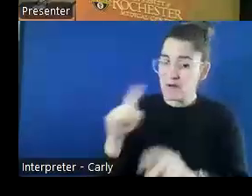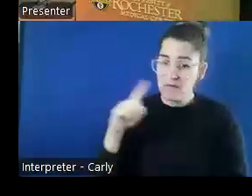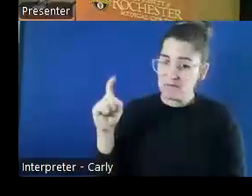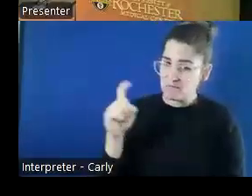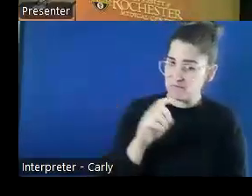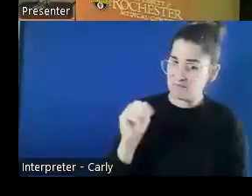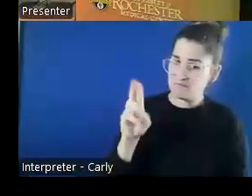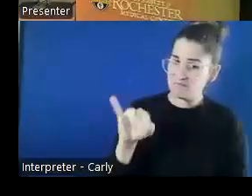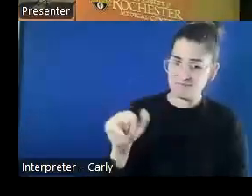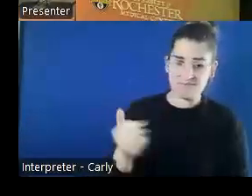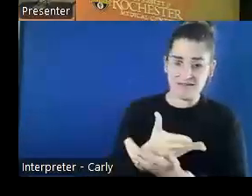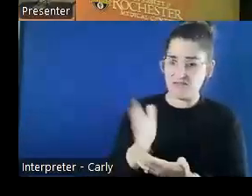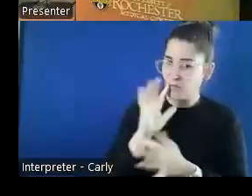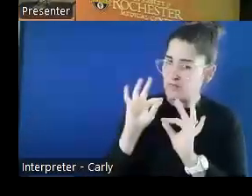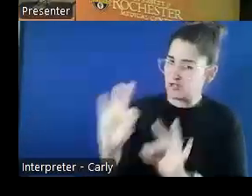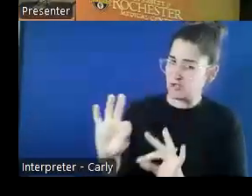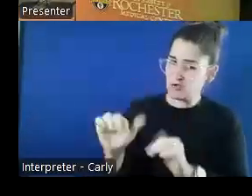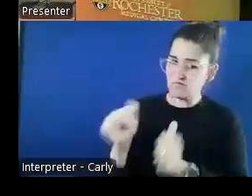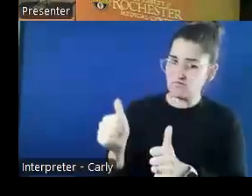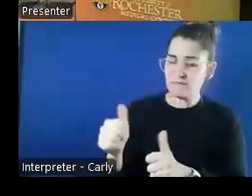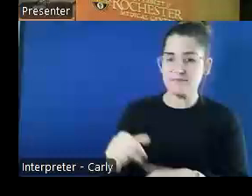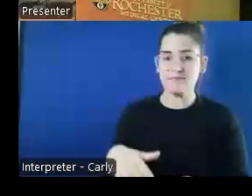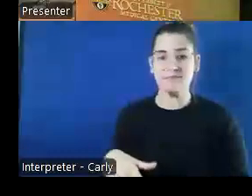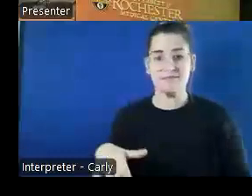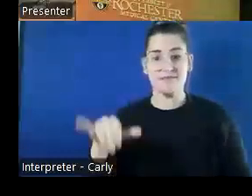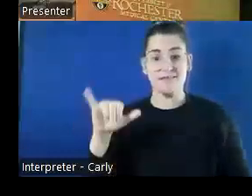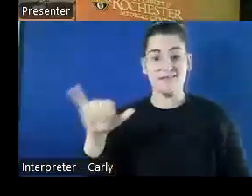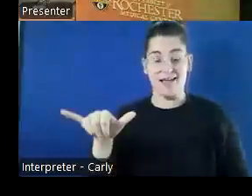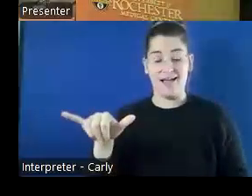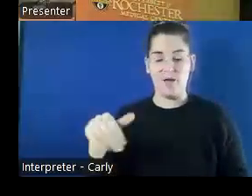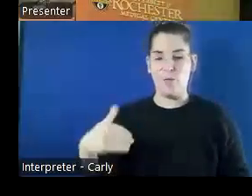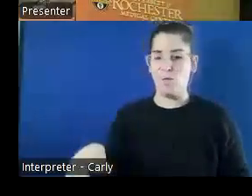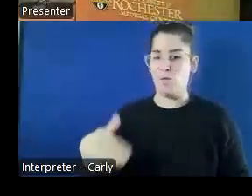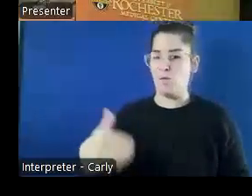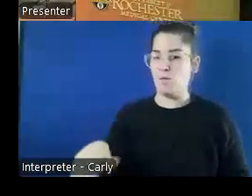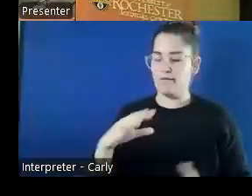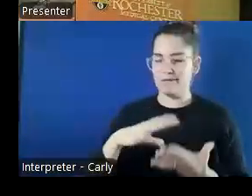going to be good um and so I think that was um a great learning experience for me of you know cuz